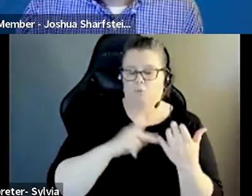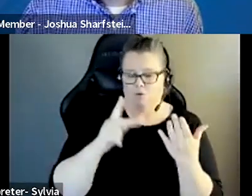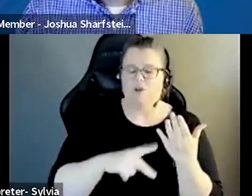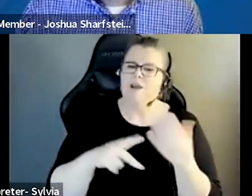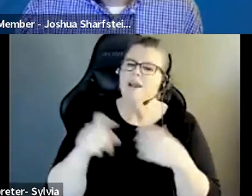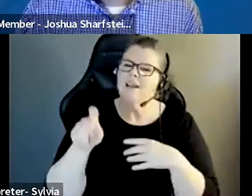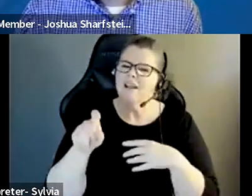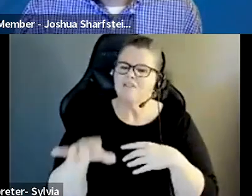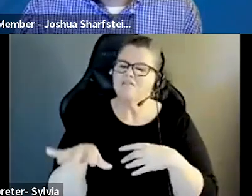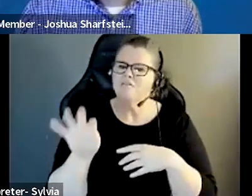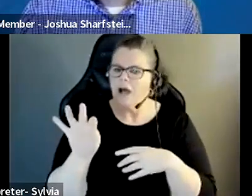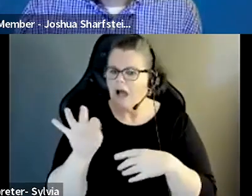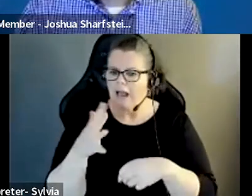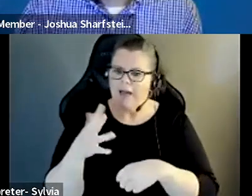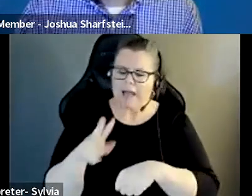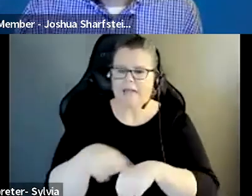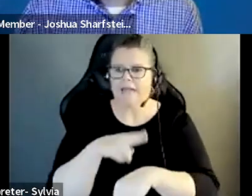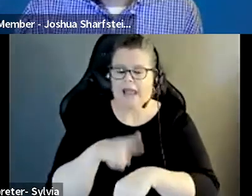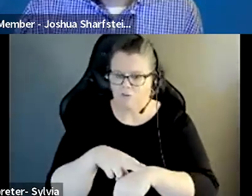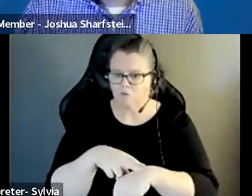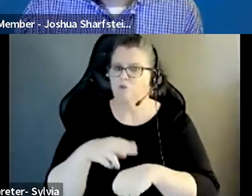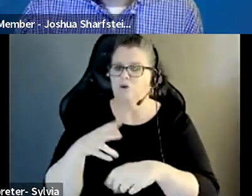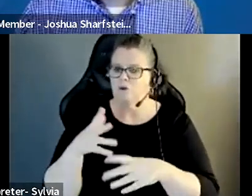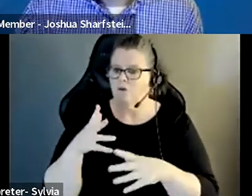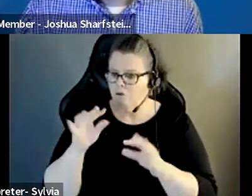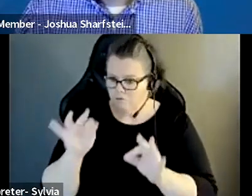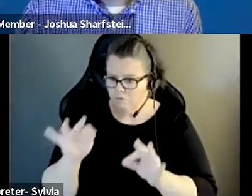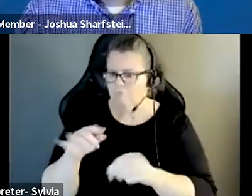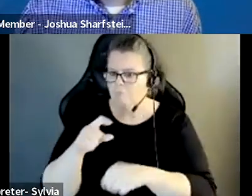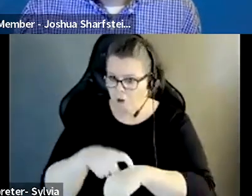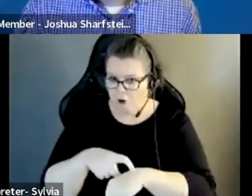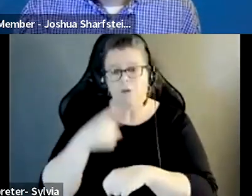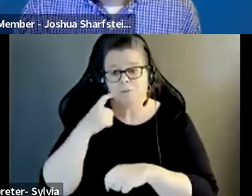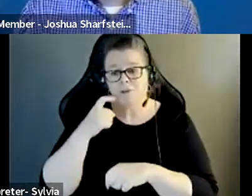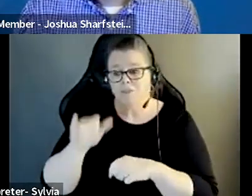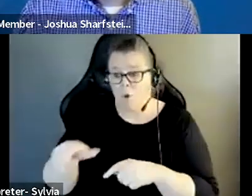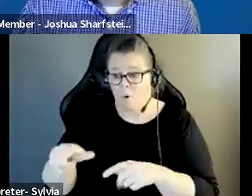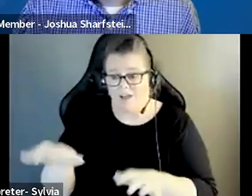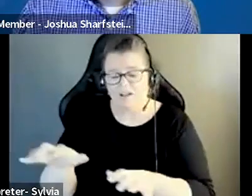Right, because the activities do need to continue. So that's it, we will still have an incident